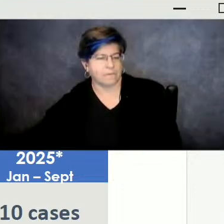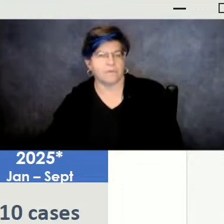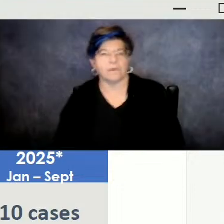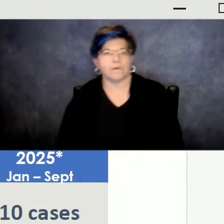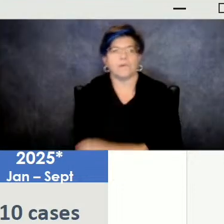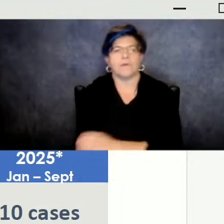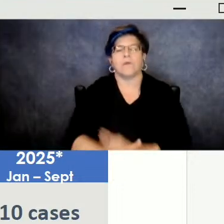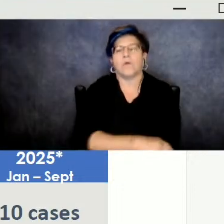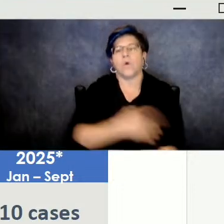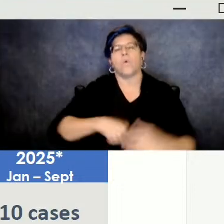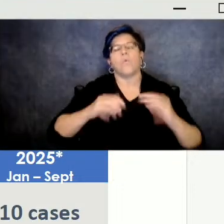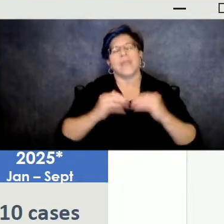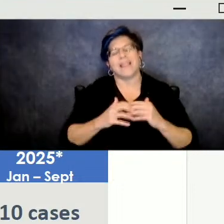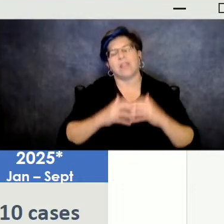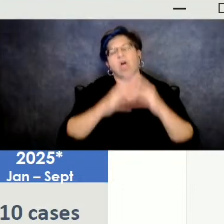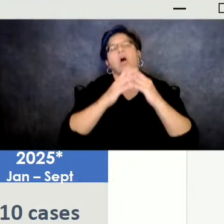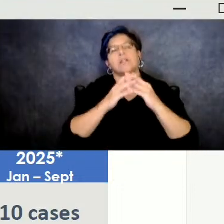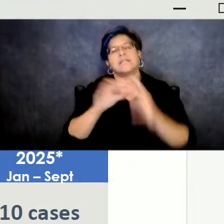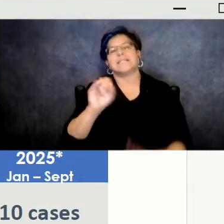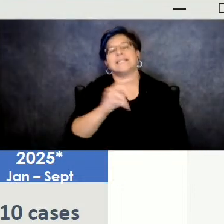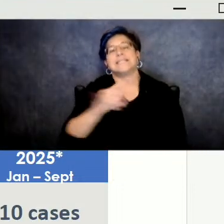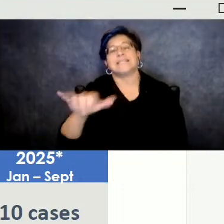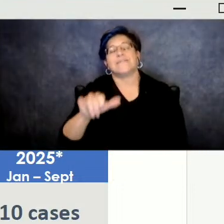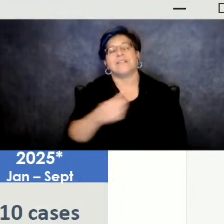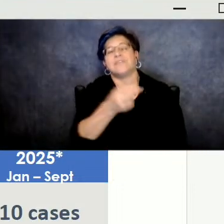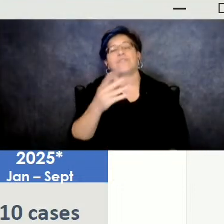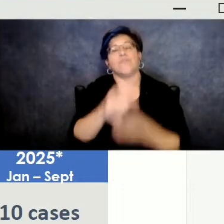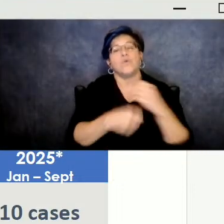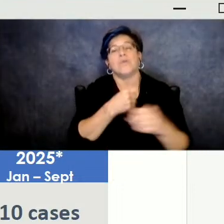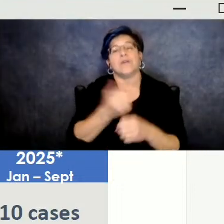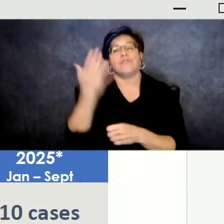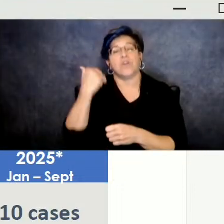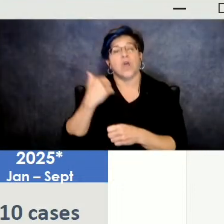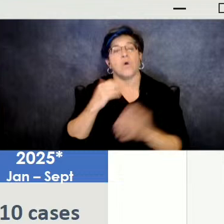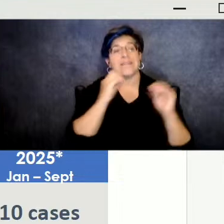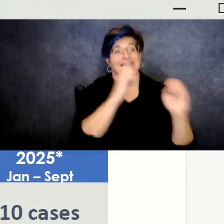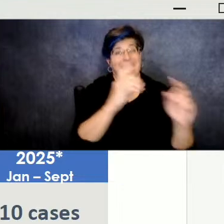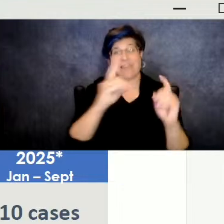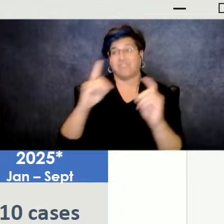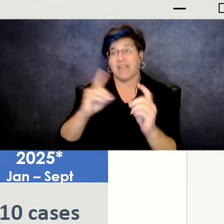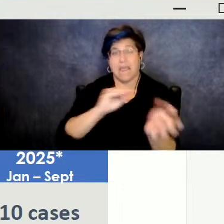TREATMENT WHEN THEY WENT TO THEIR HEALTH CARE PROVIDER.